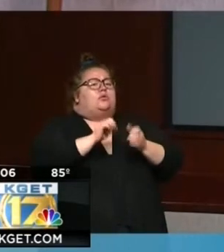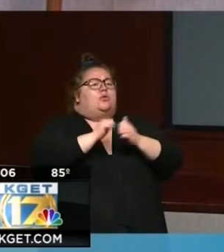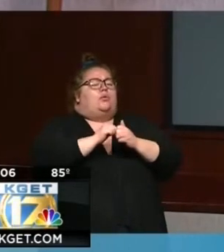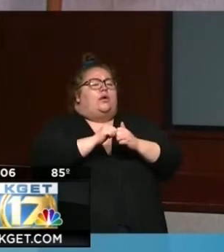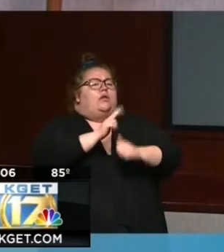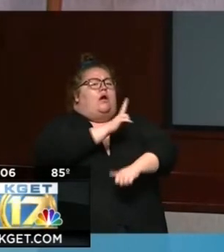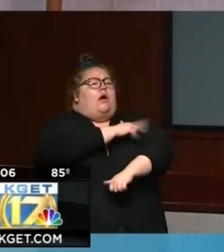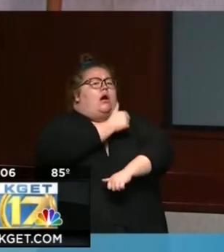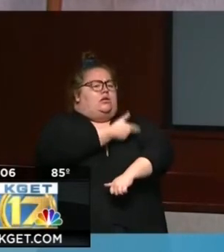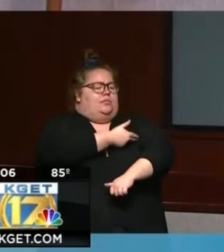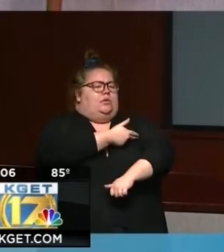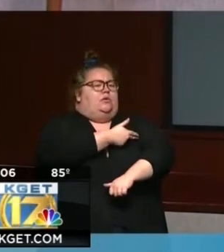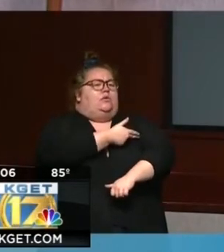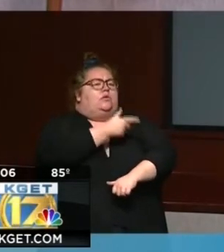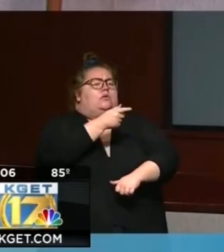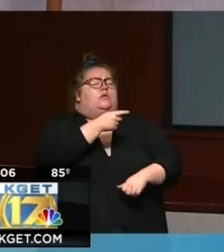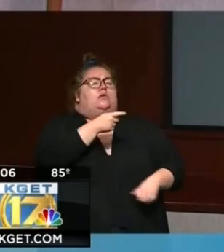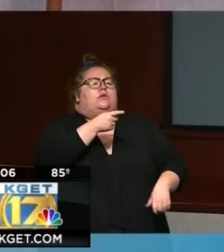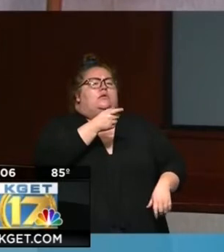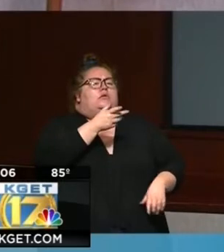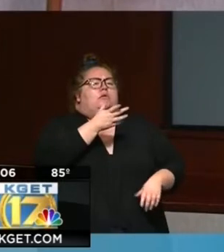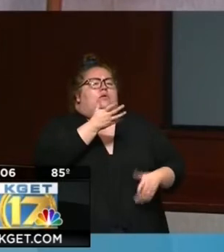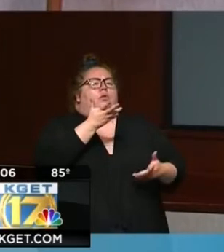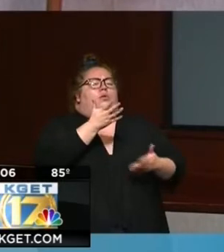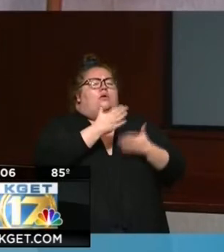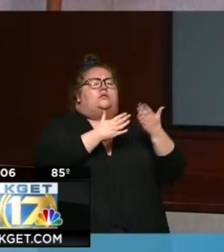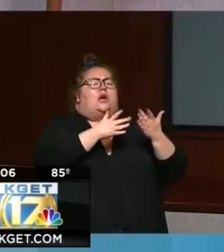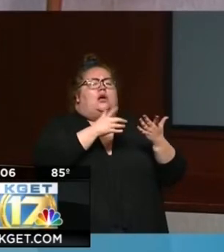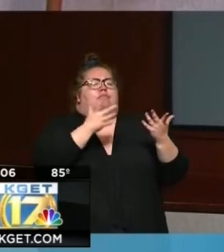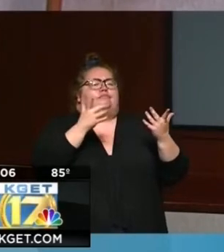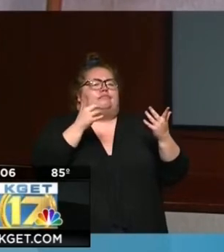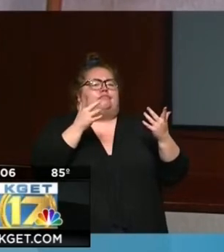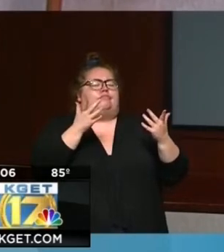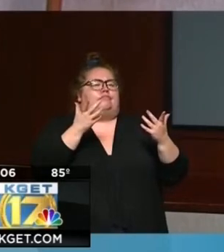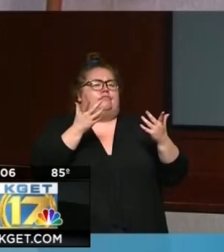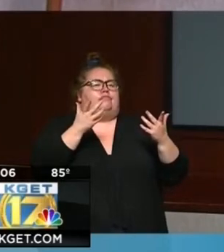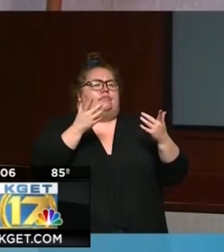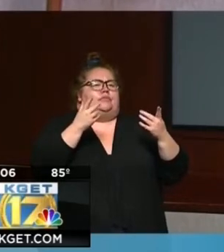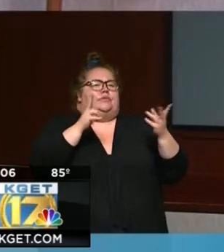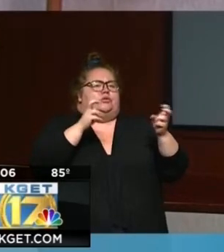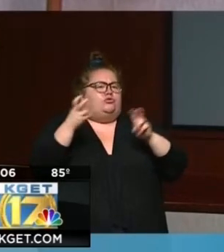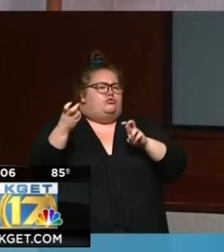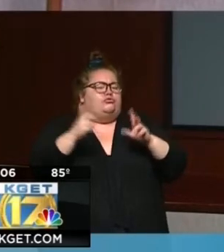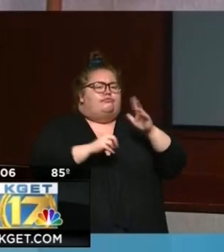GO AHEAD. Reporter: YEAH, MY QUESTION IS ABOUT HOSPITALIZATIONS. I WAS WONDERING WHAT ARE SOME